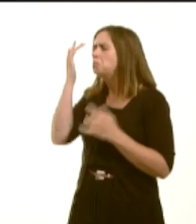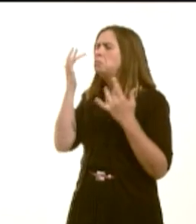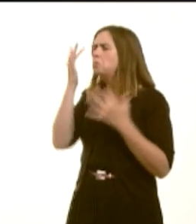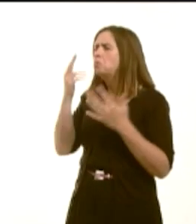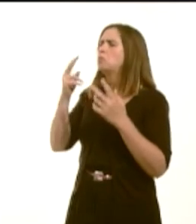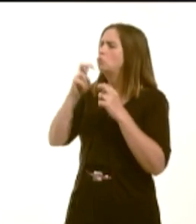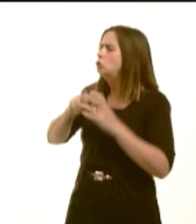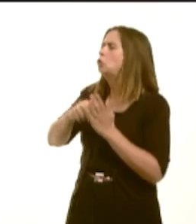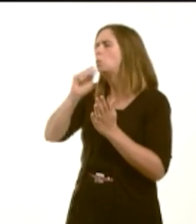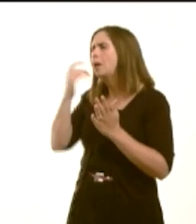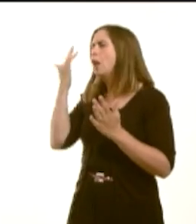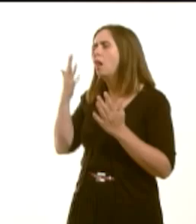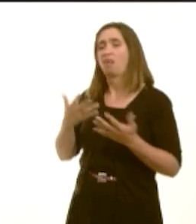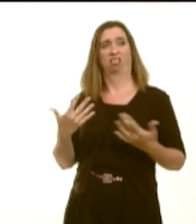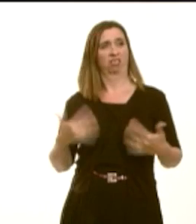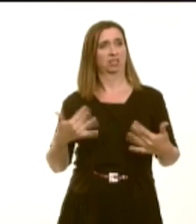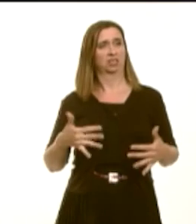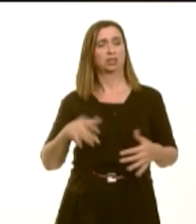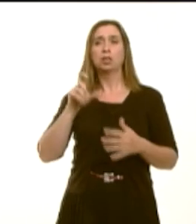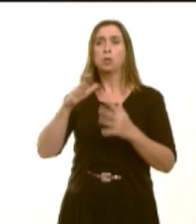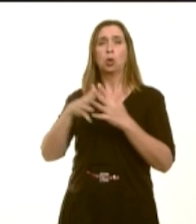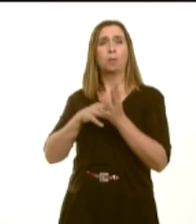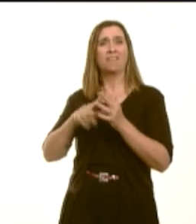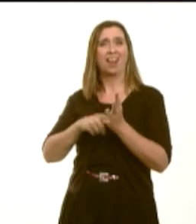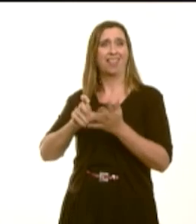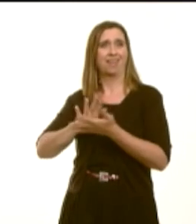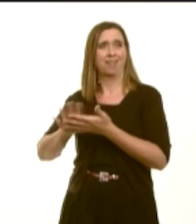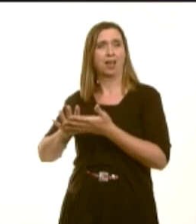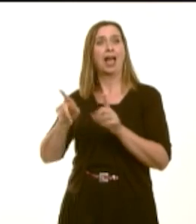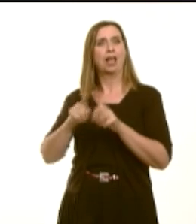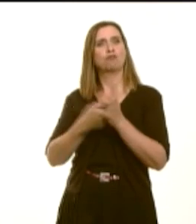considered. Meanwhile, in Cwmllynfell and in the Rhymney Valley, theyíre waiting to